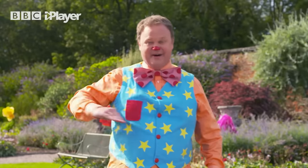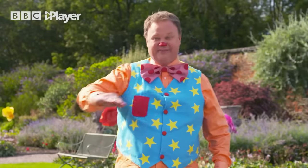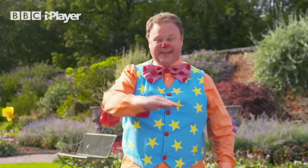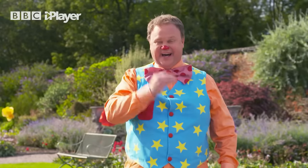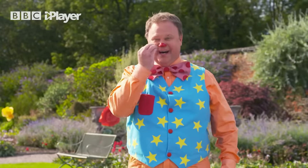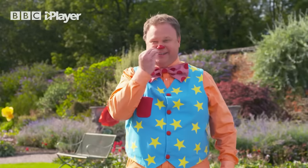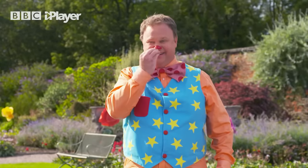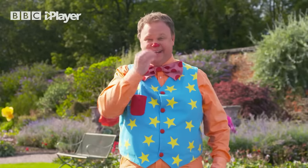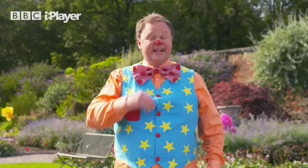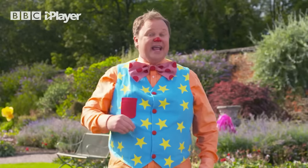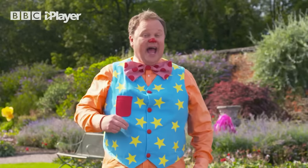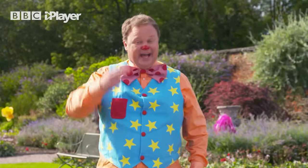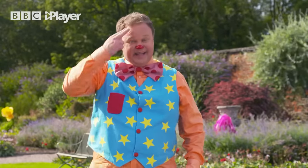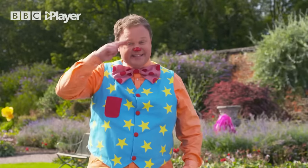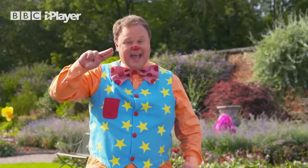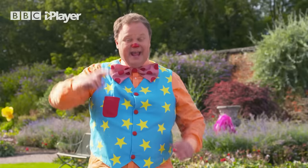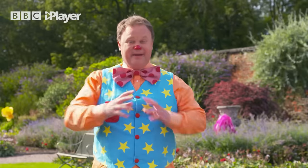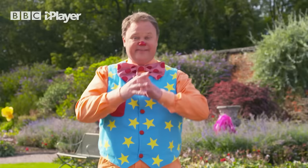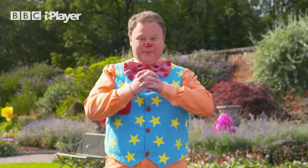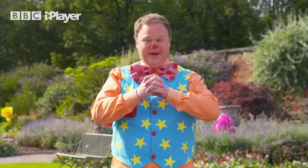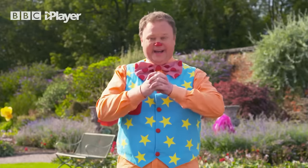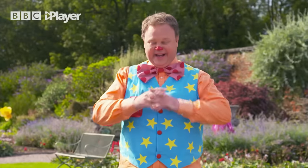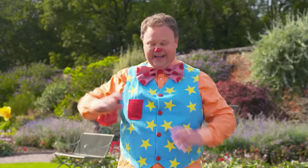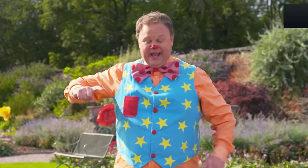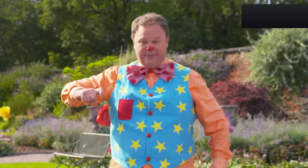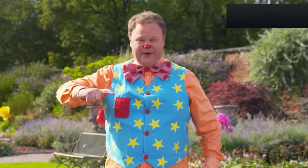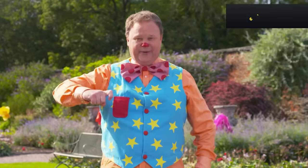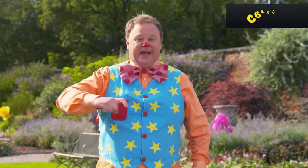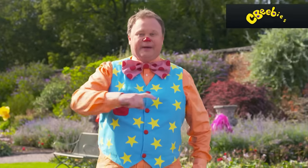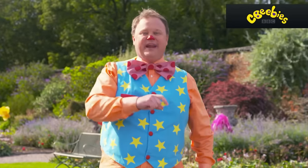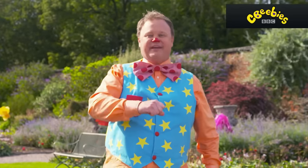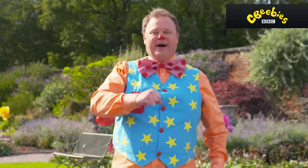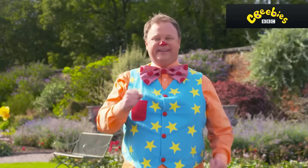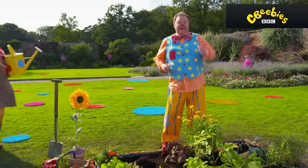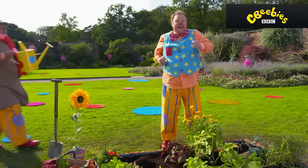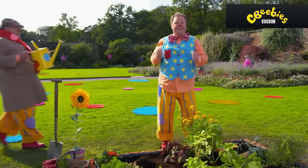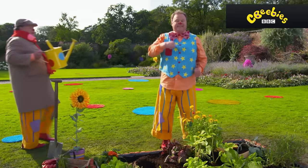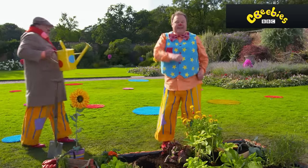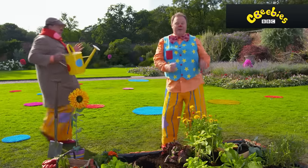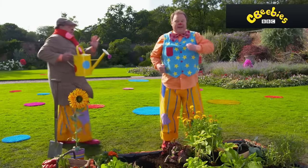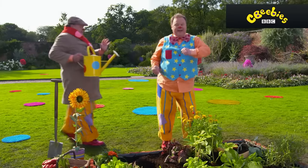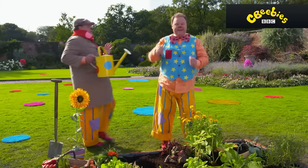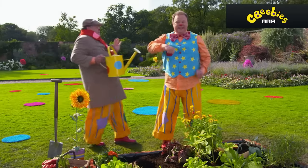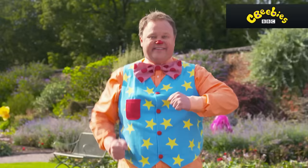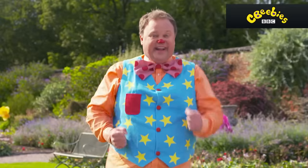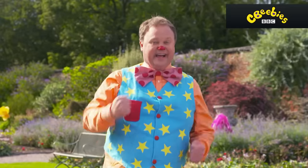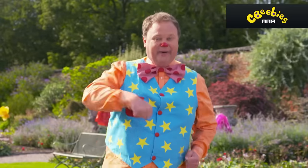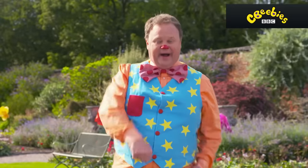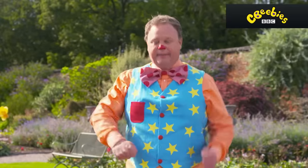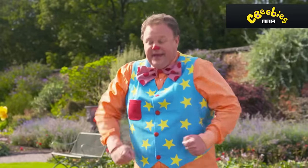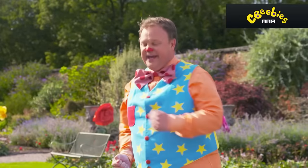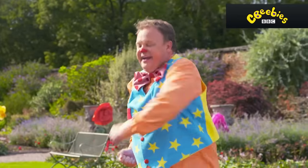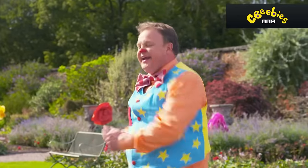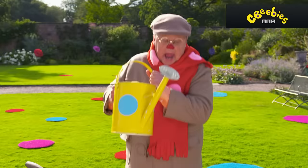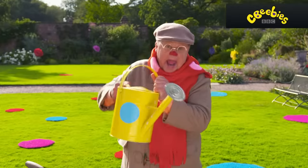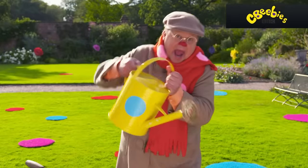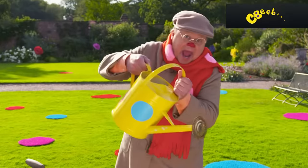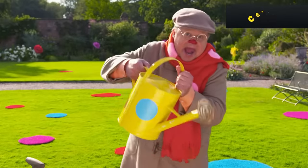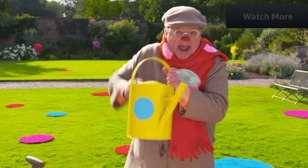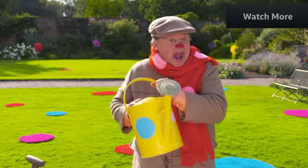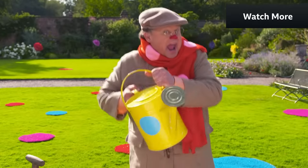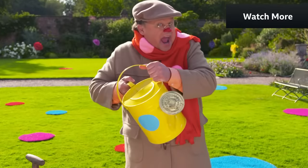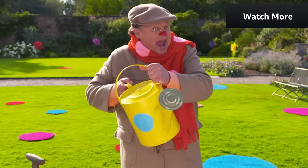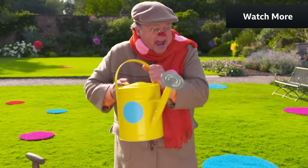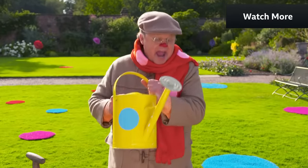of the garden and his name is wiggly woo come on everyone let's see you wiggle like a worm